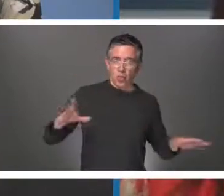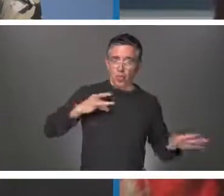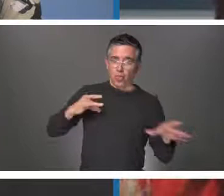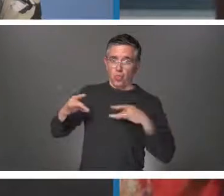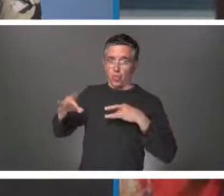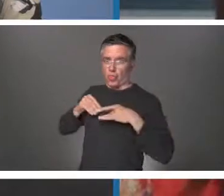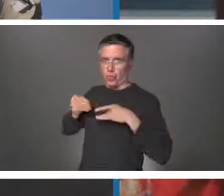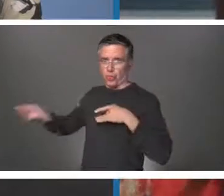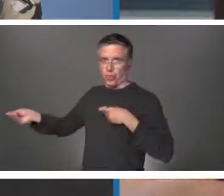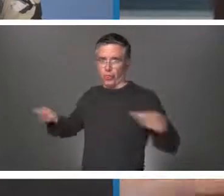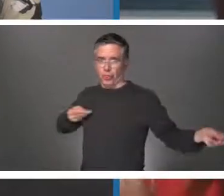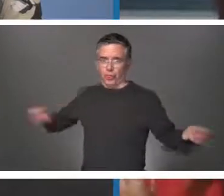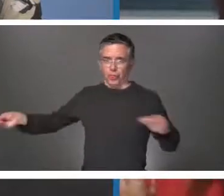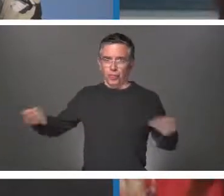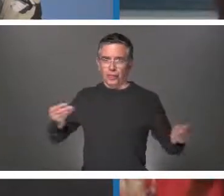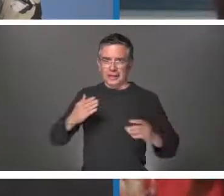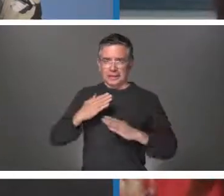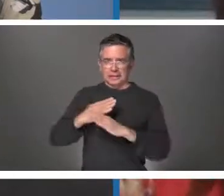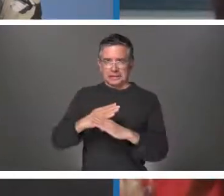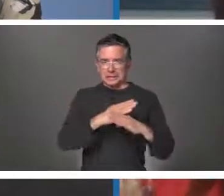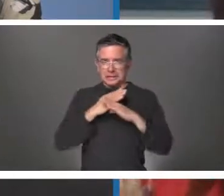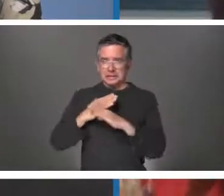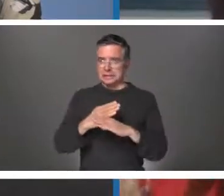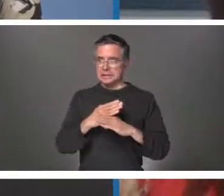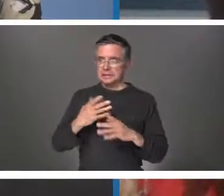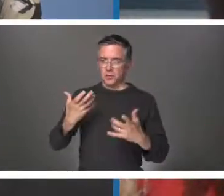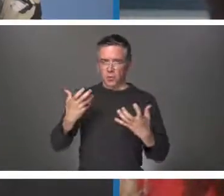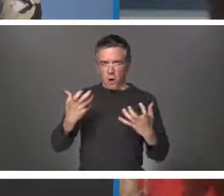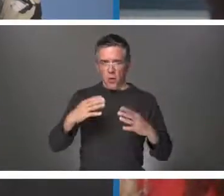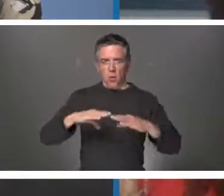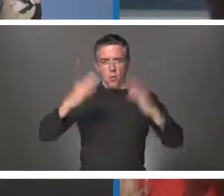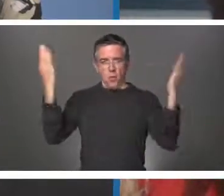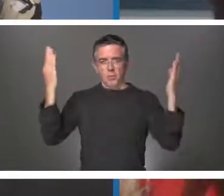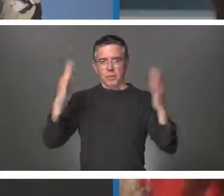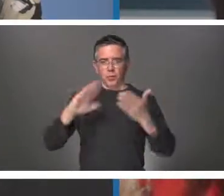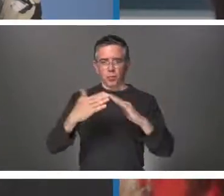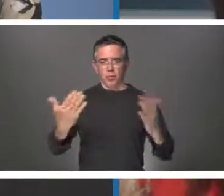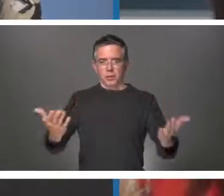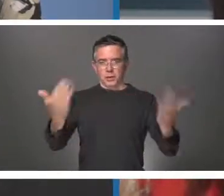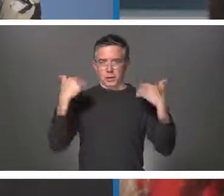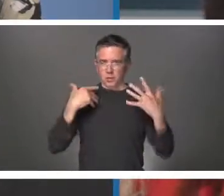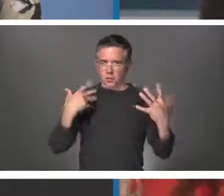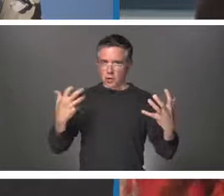And those are all things that I can share with people about why I got the vaccine,